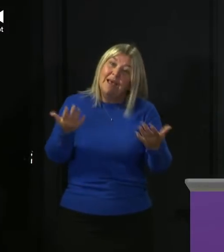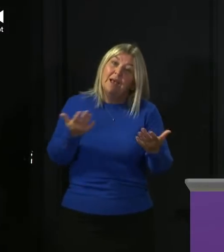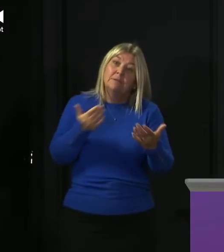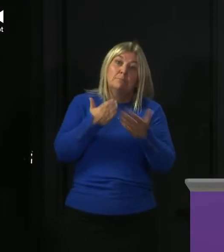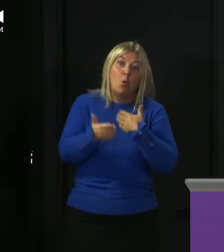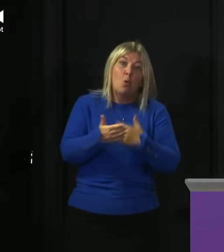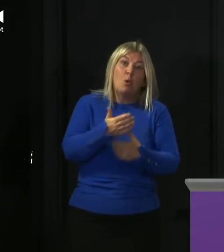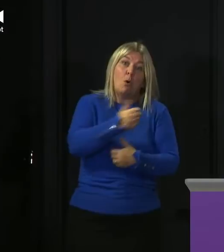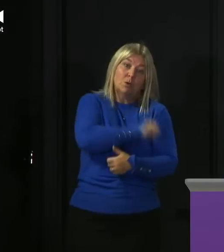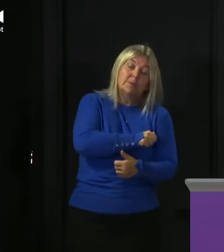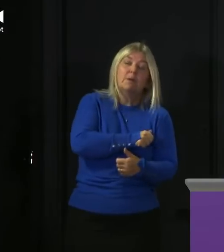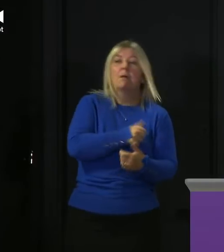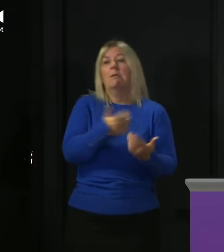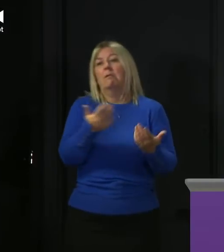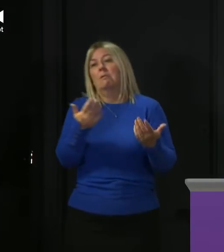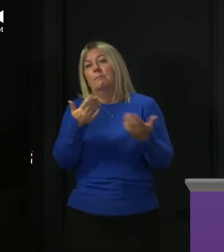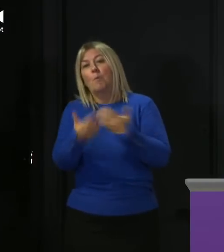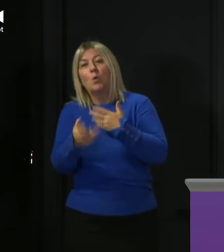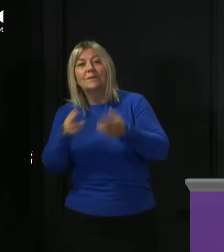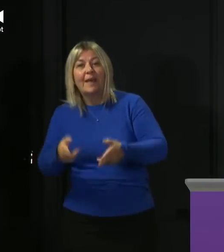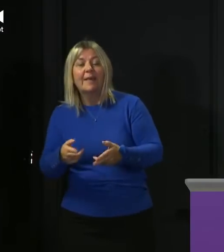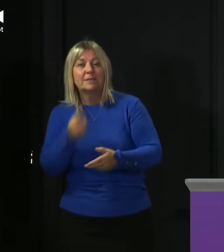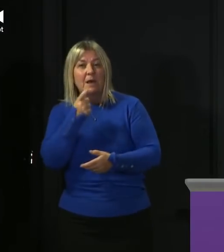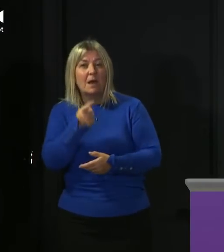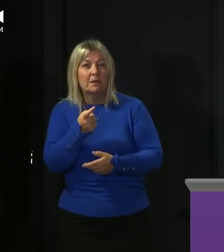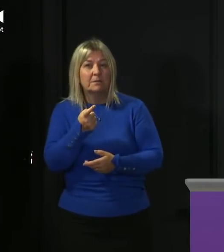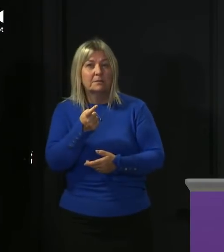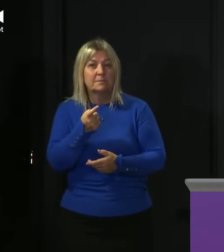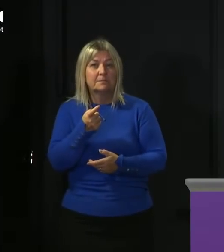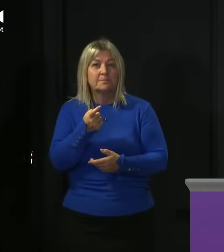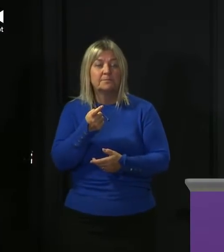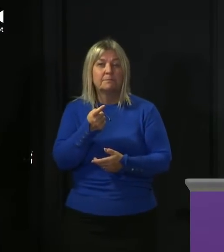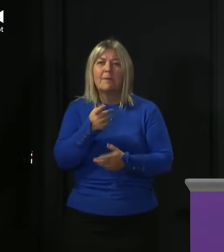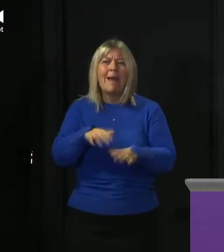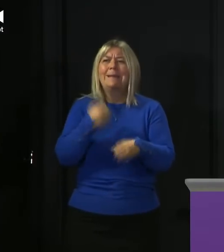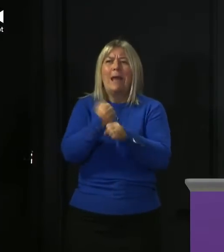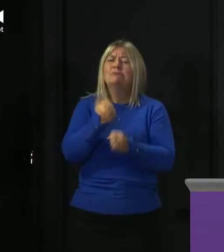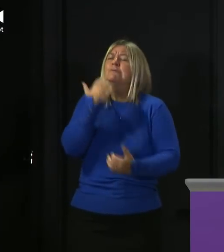do these things then we can't guarantee we won't get it or pass it, but we massively reduce